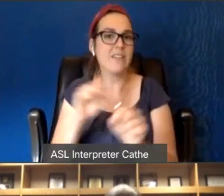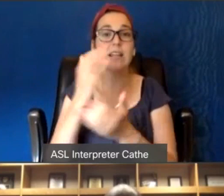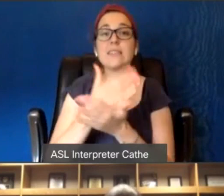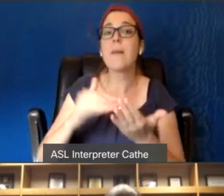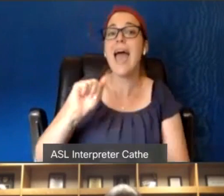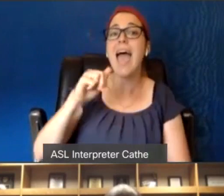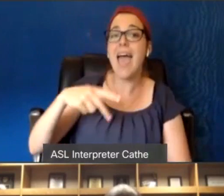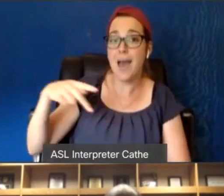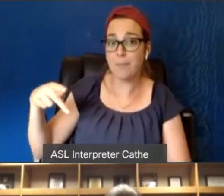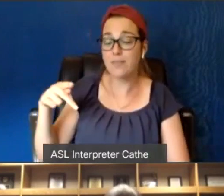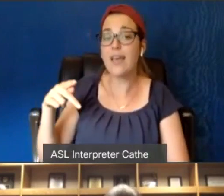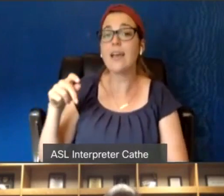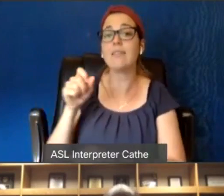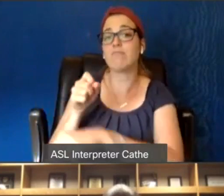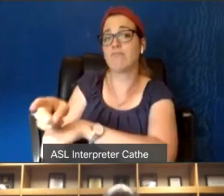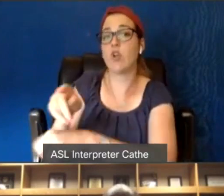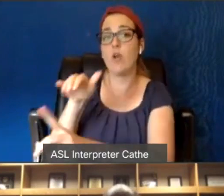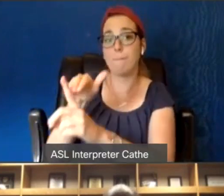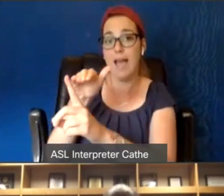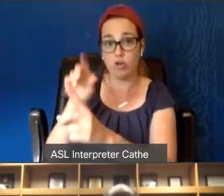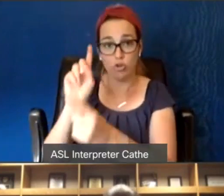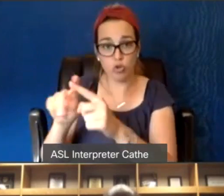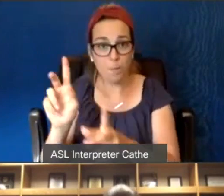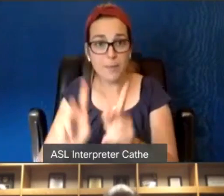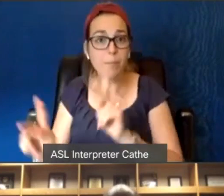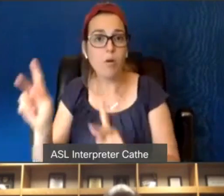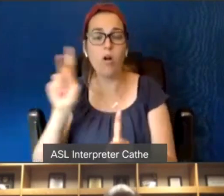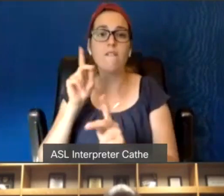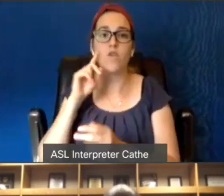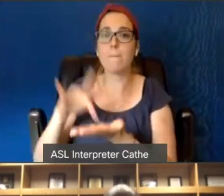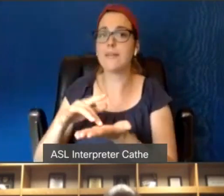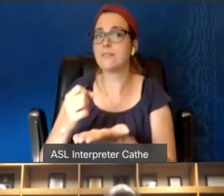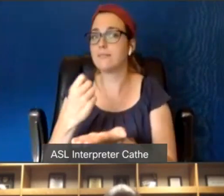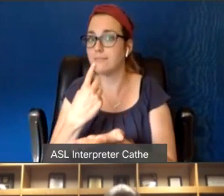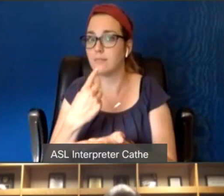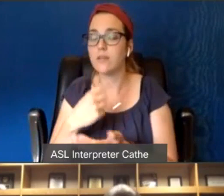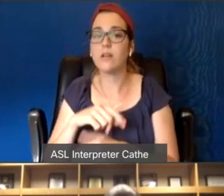to take their medication, they then use the facial recognition and or thumbprint